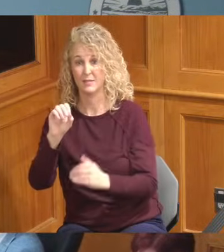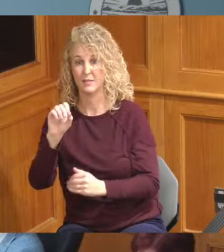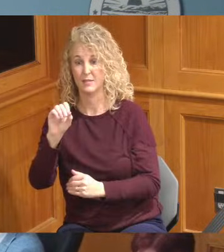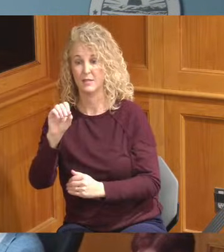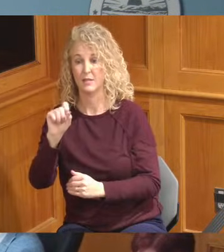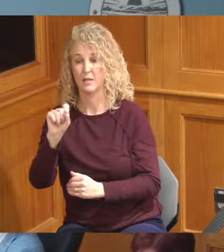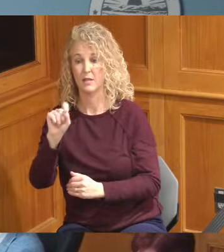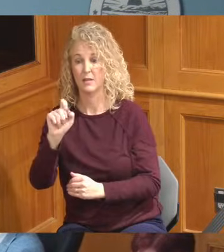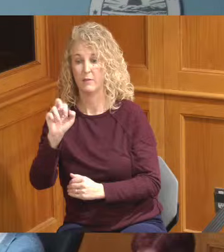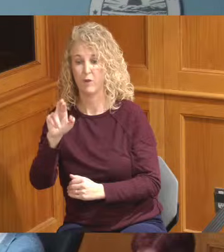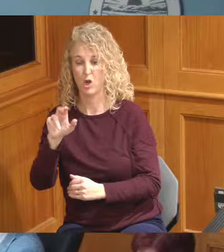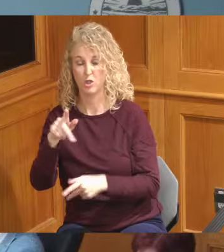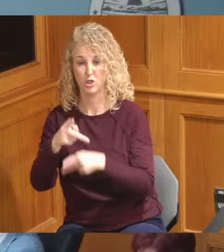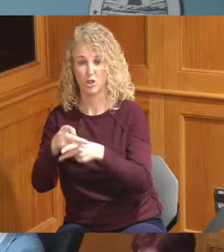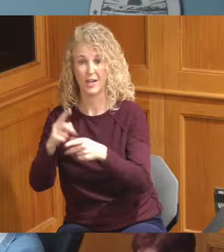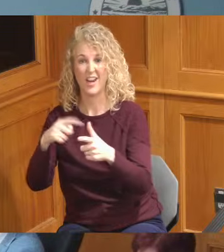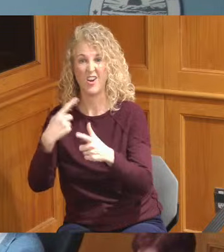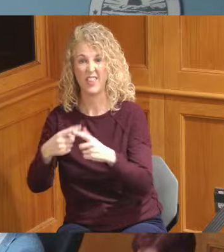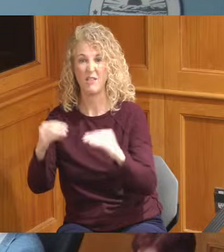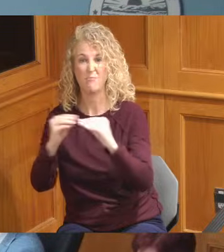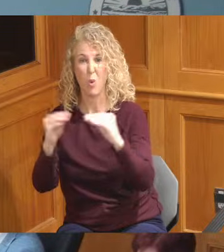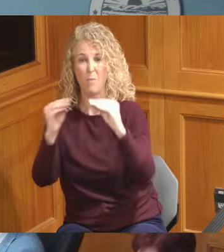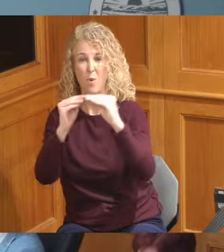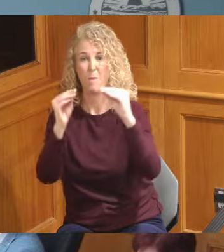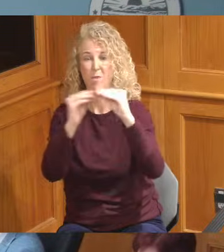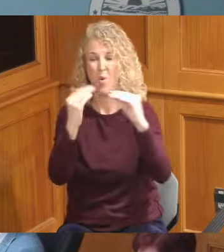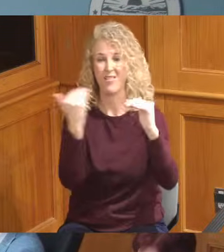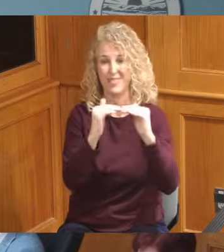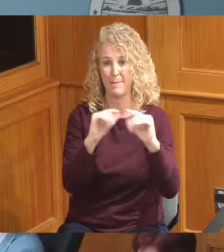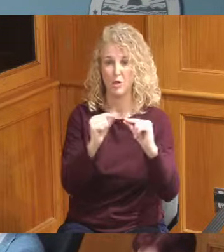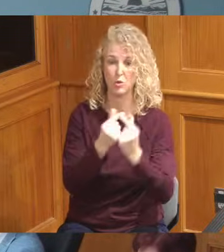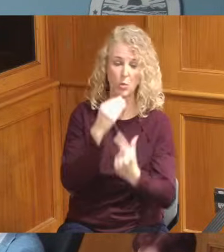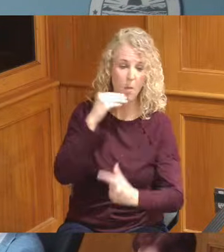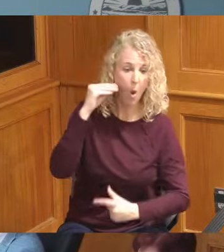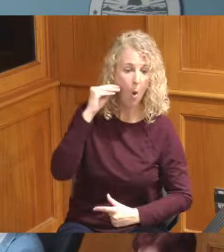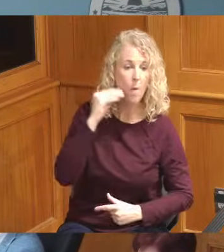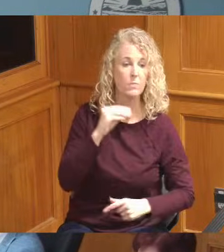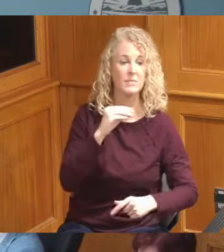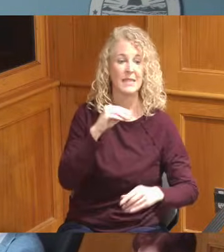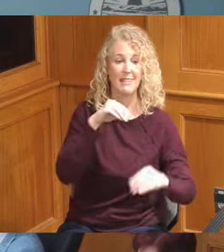then it progressively gets more restrictive as we go through group homes and residential treatment